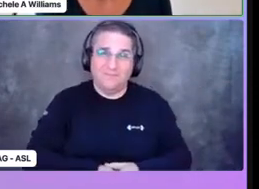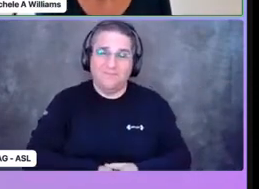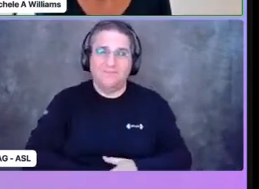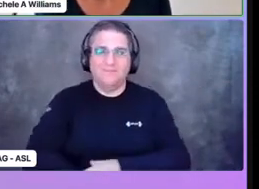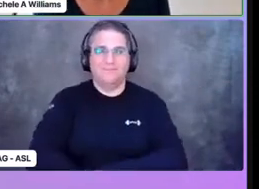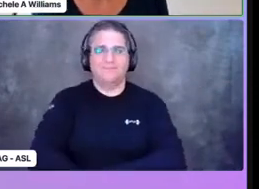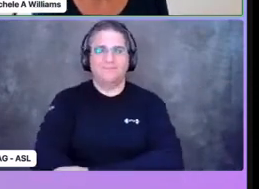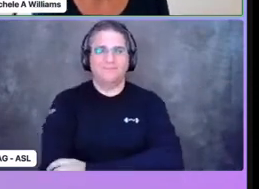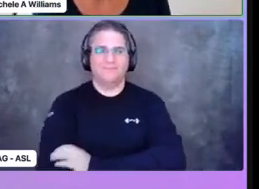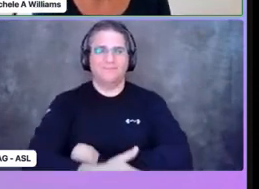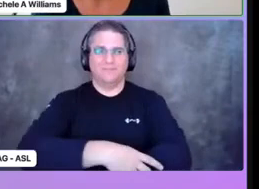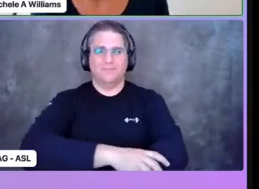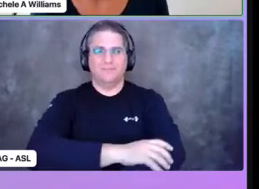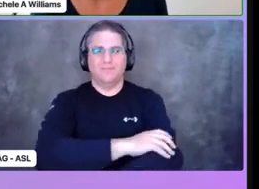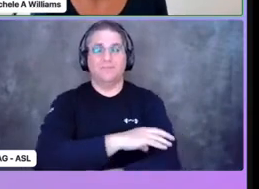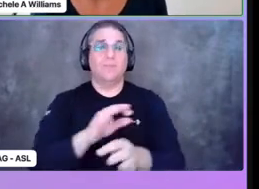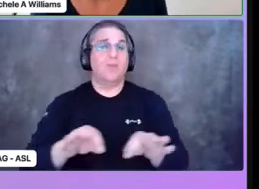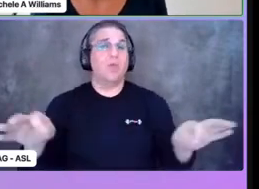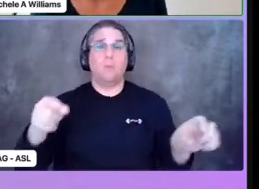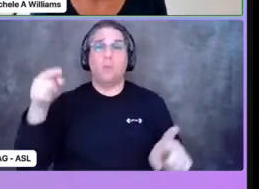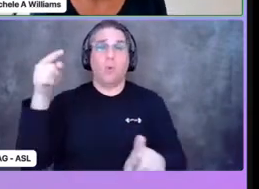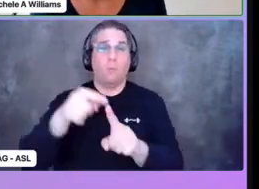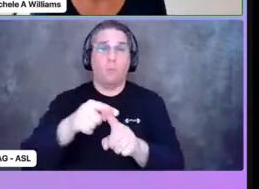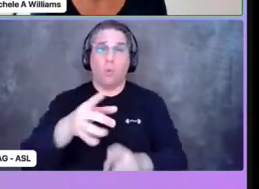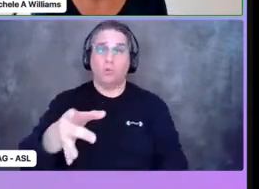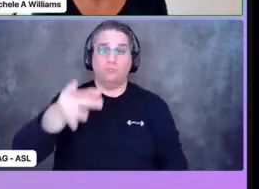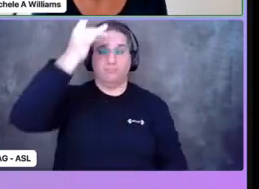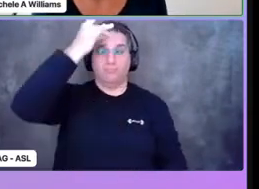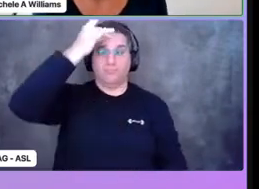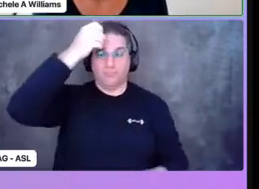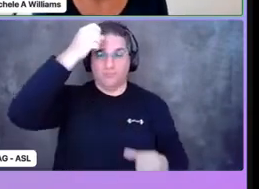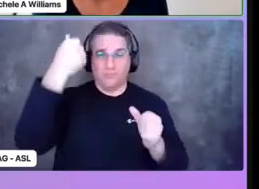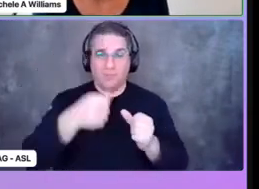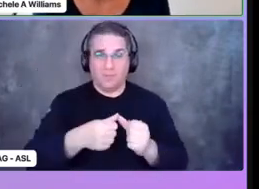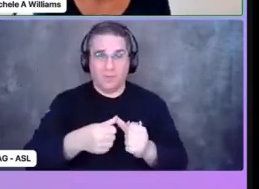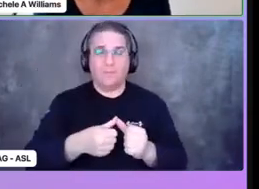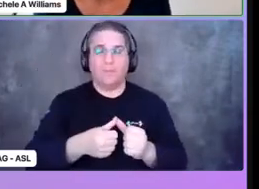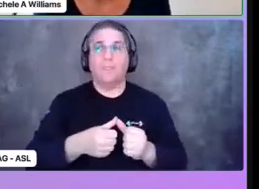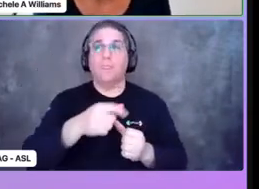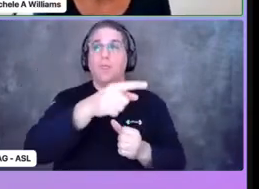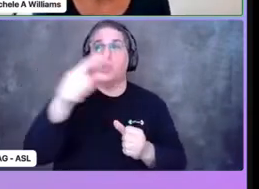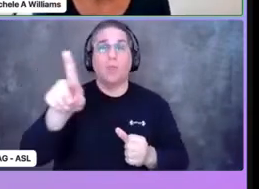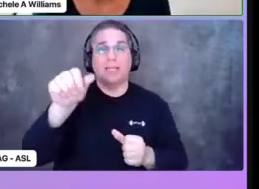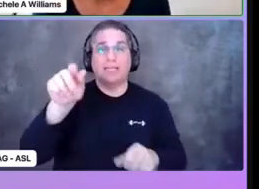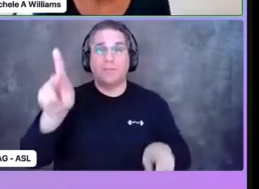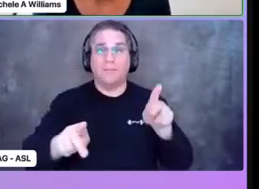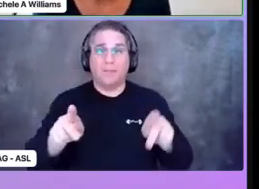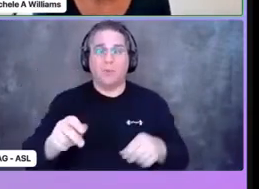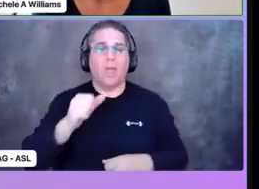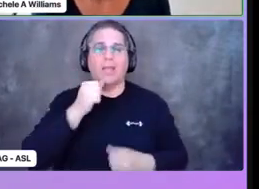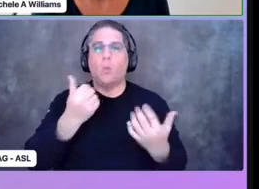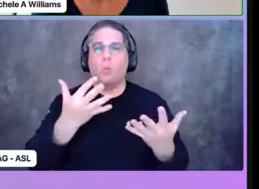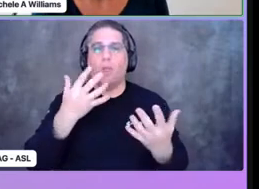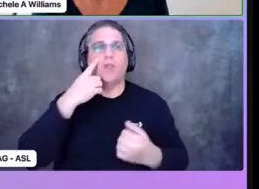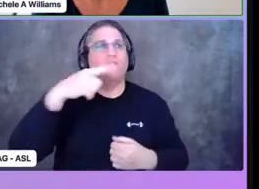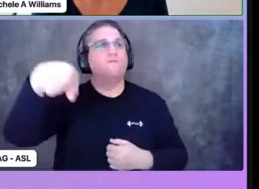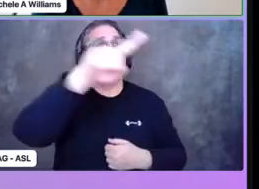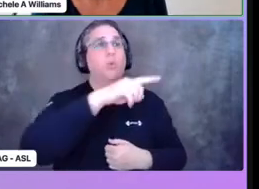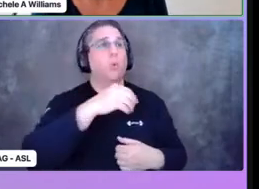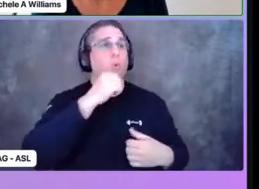going to work, to make an improvement. So let's work towards that. So, a key takeaway in that section is